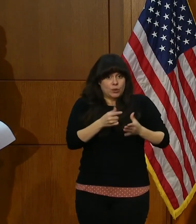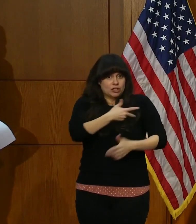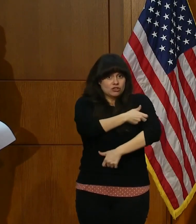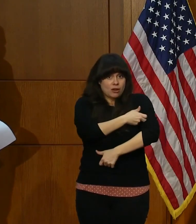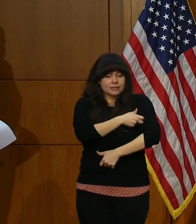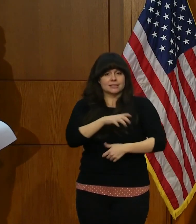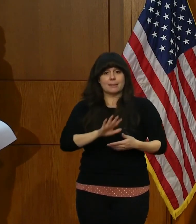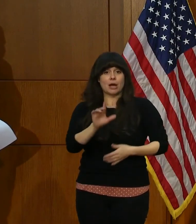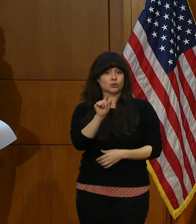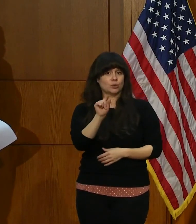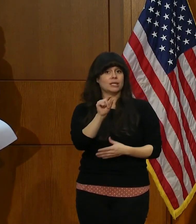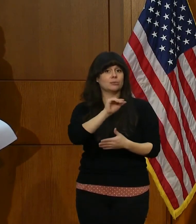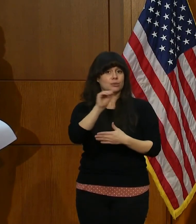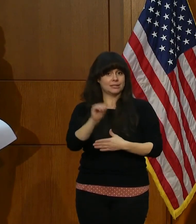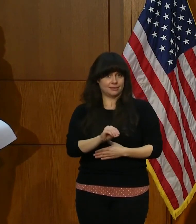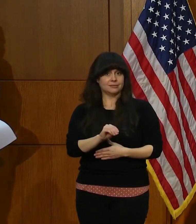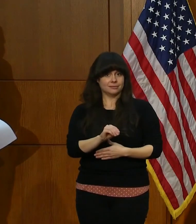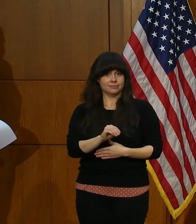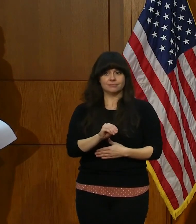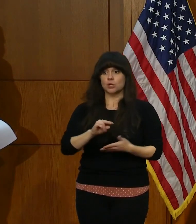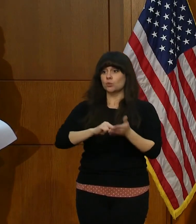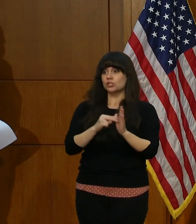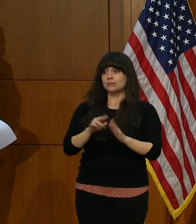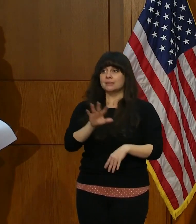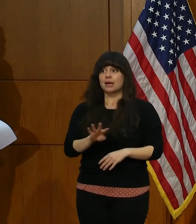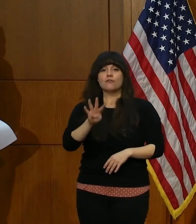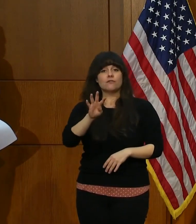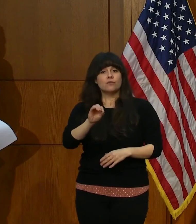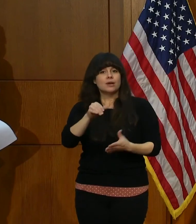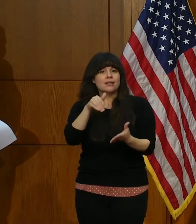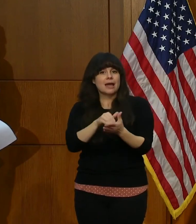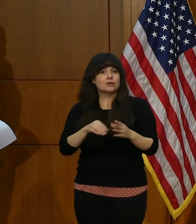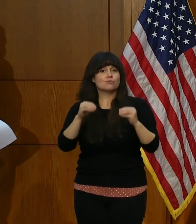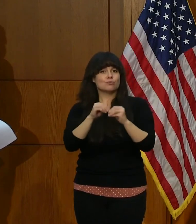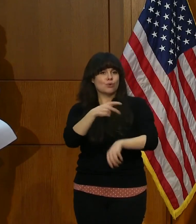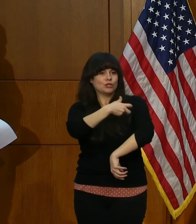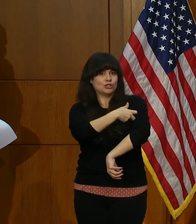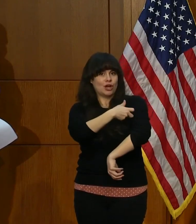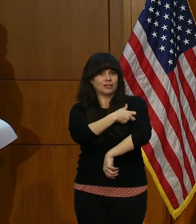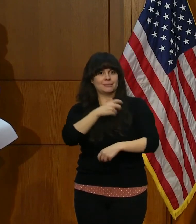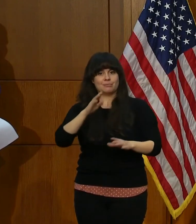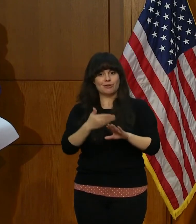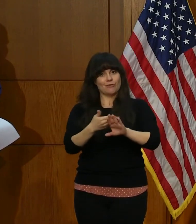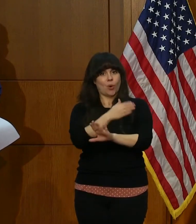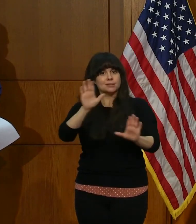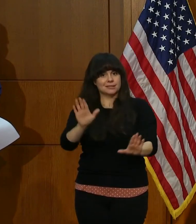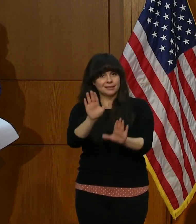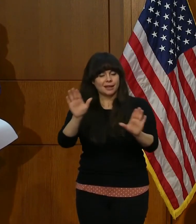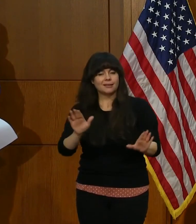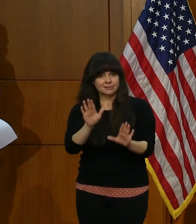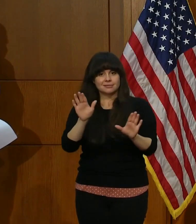TO BE ABLE TO INCREASE THE NUMBER OF SHOTS THIS WEEK BY